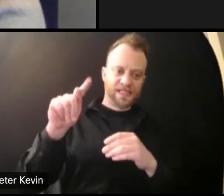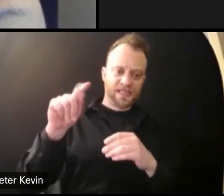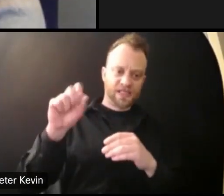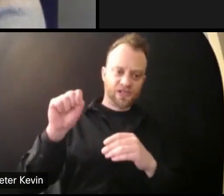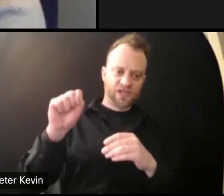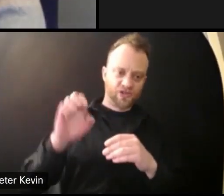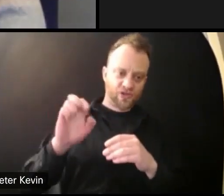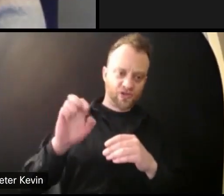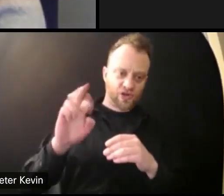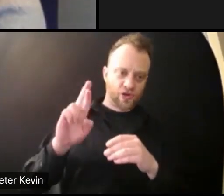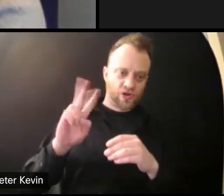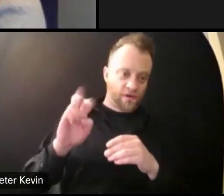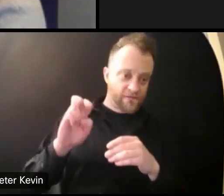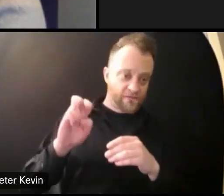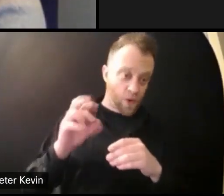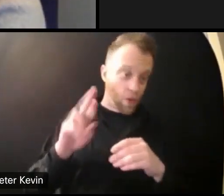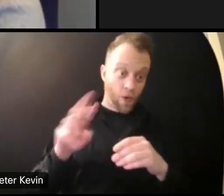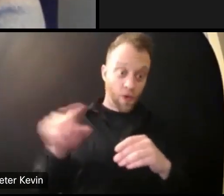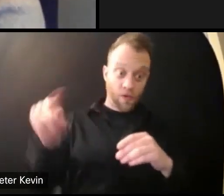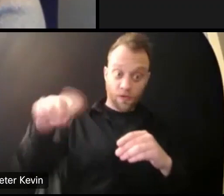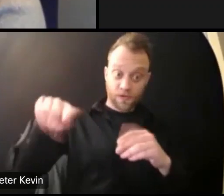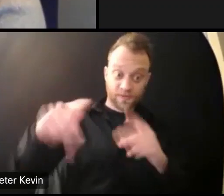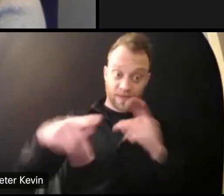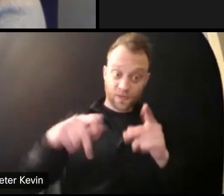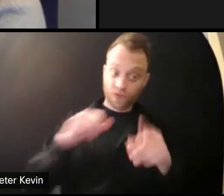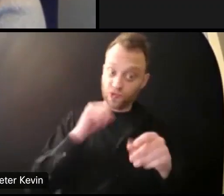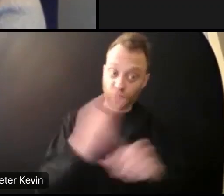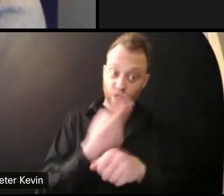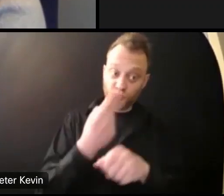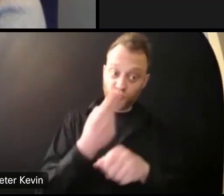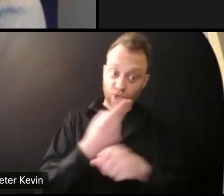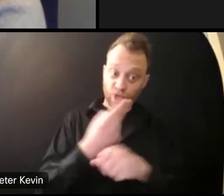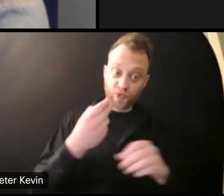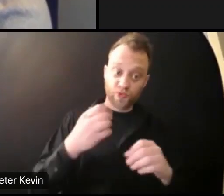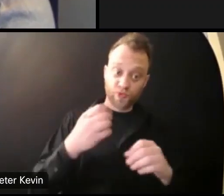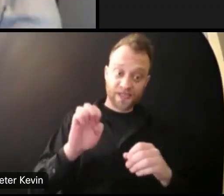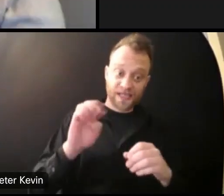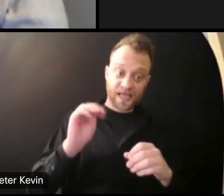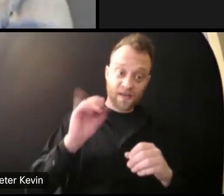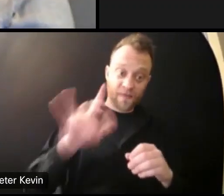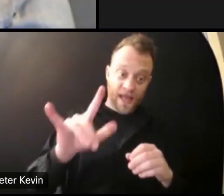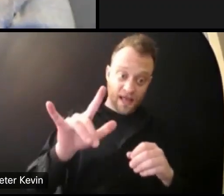or they don't like to communicate that way, so for instance if there were a DDOT project in